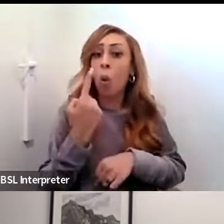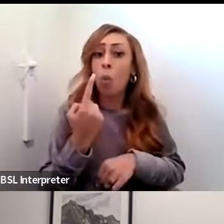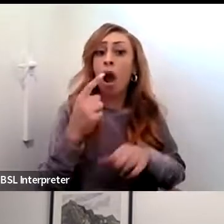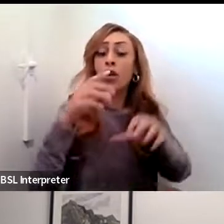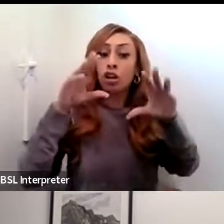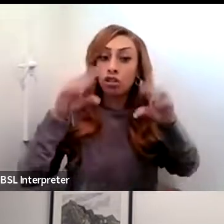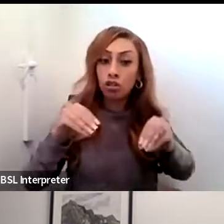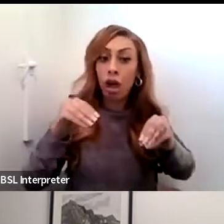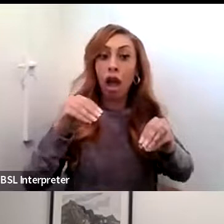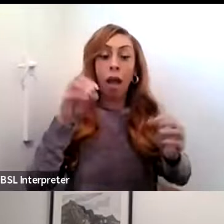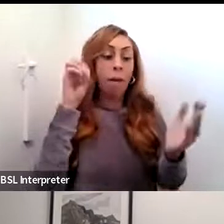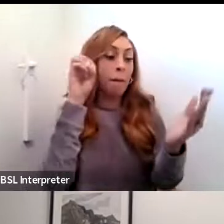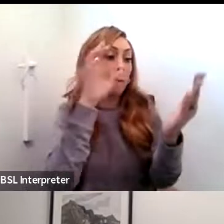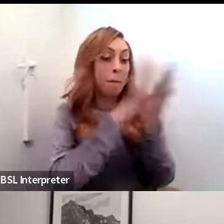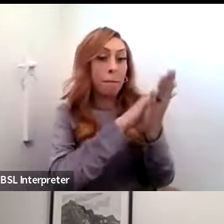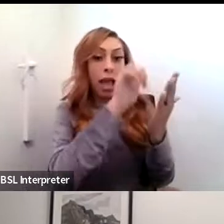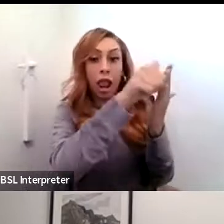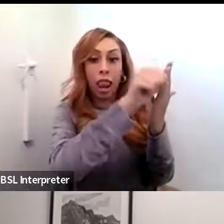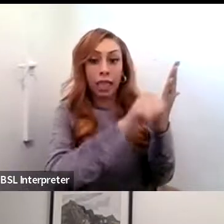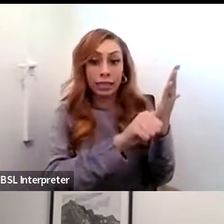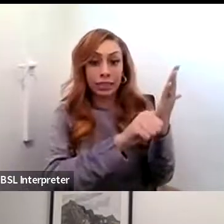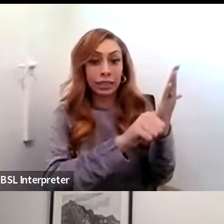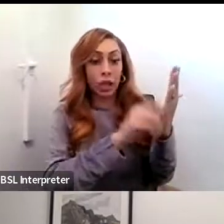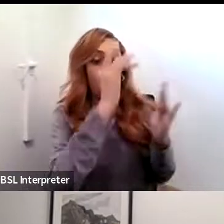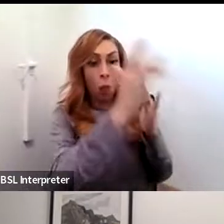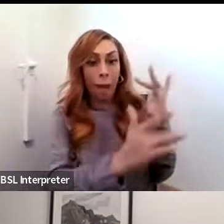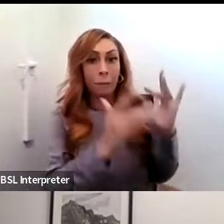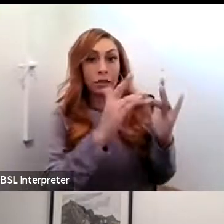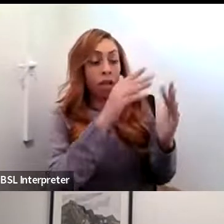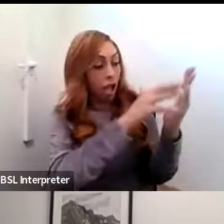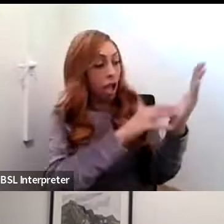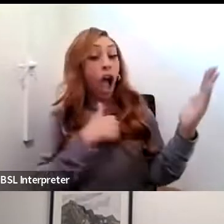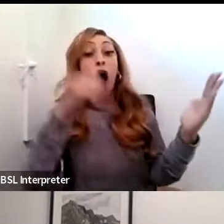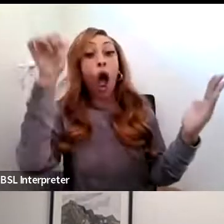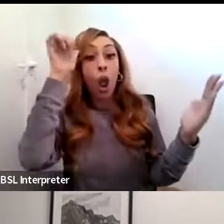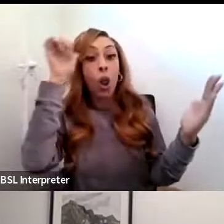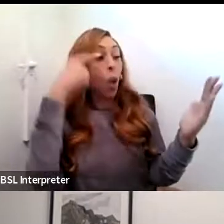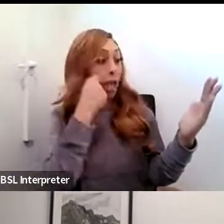where there is a listing, where I can look and I know I'll be able to attend all these shows, where they're online,